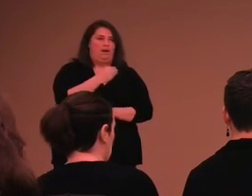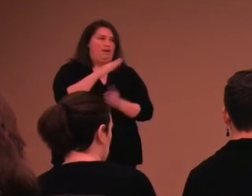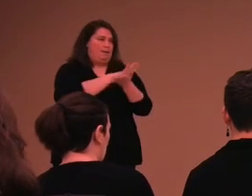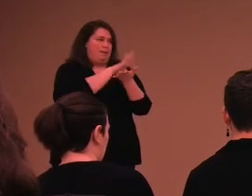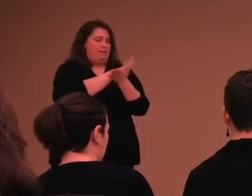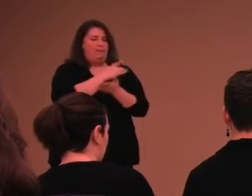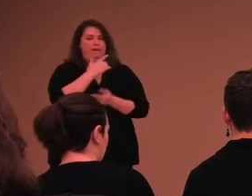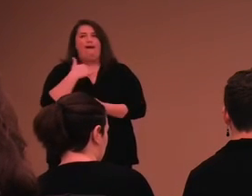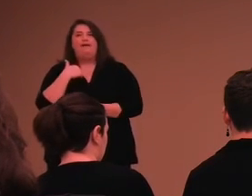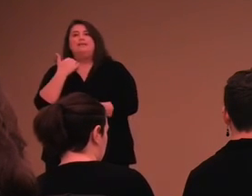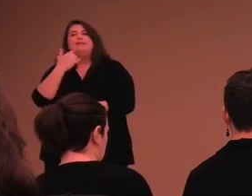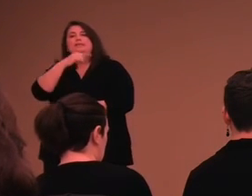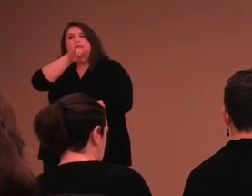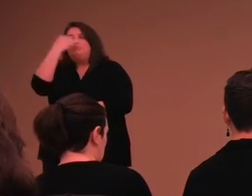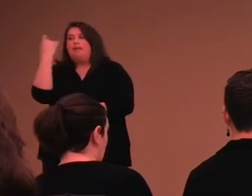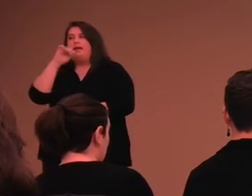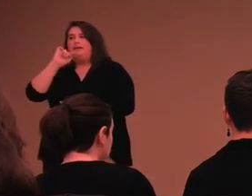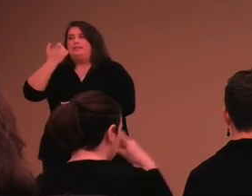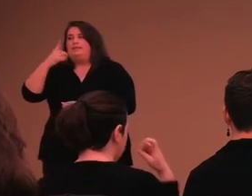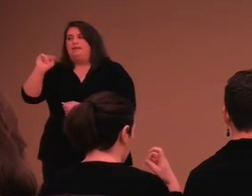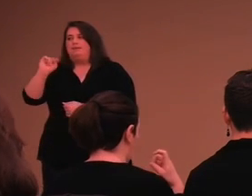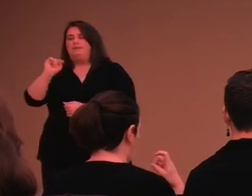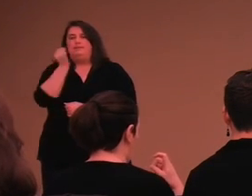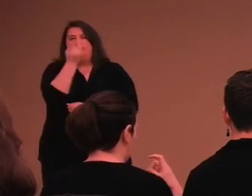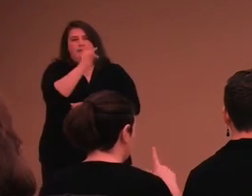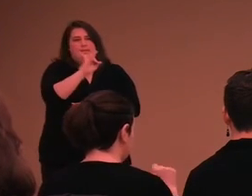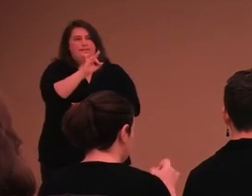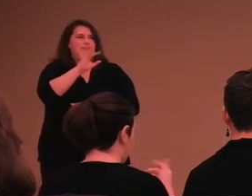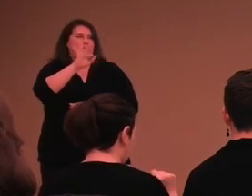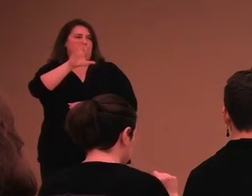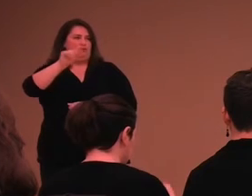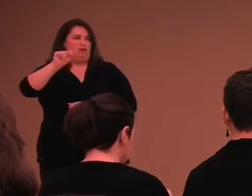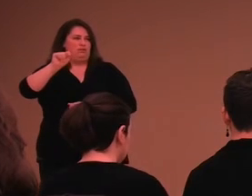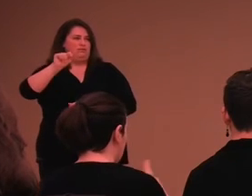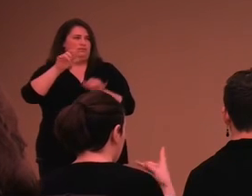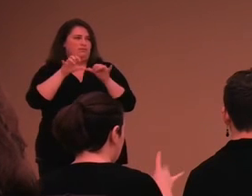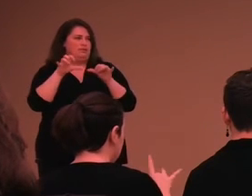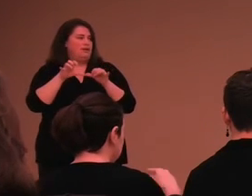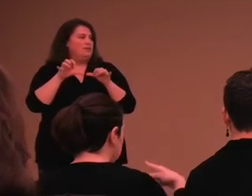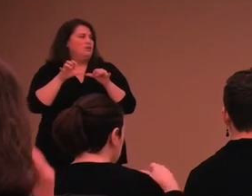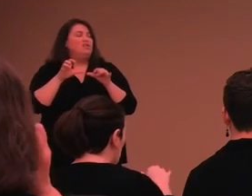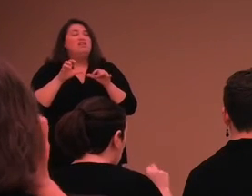It's an Arial, and then it's 18 point by we have a lot of text in our exhibits